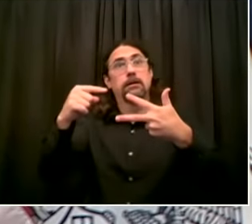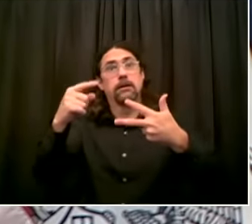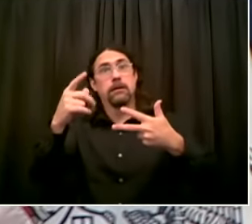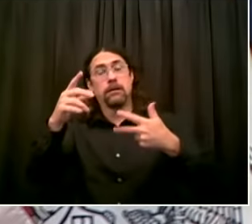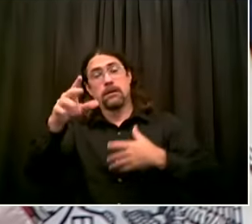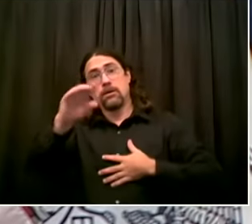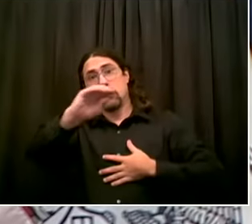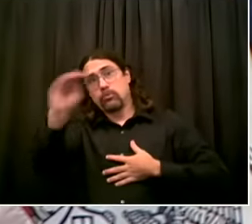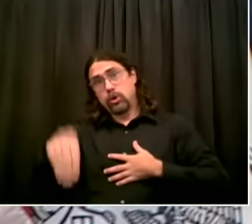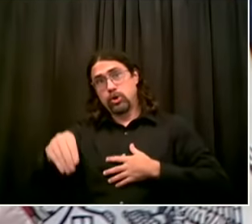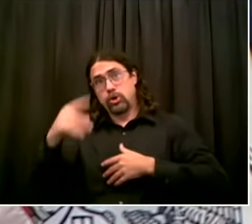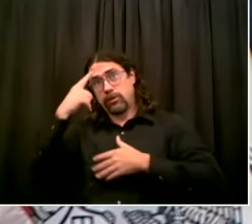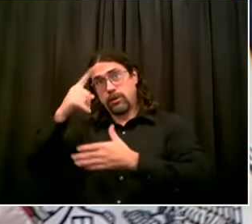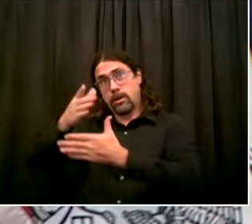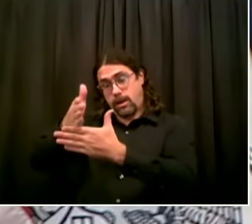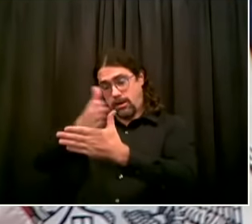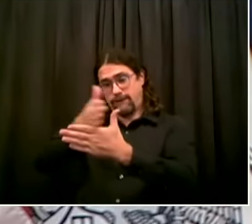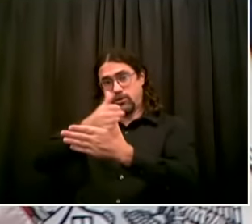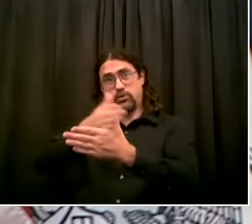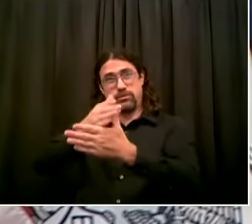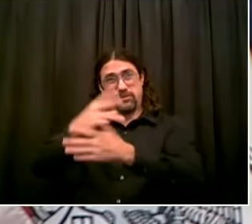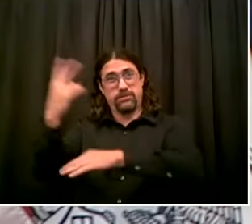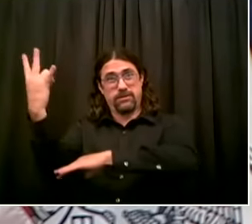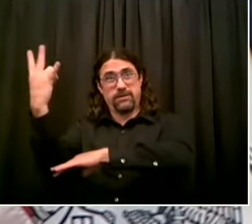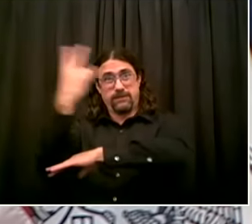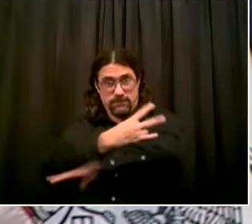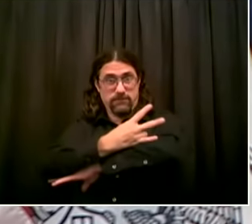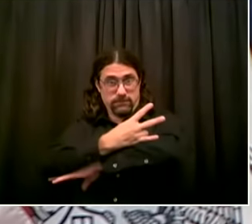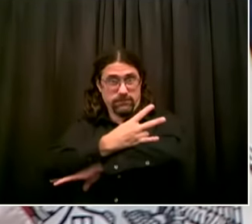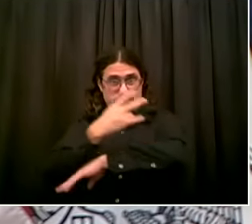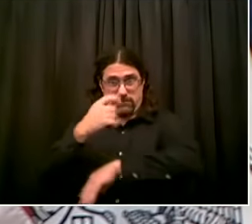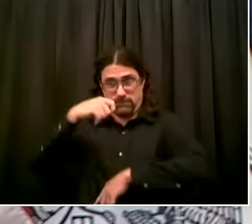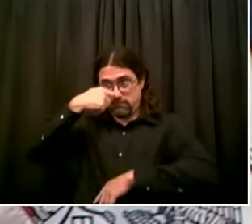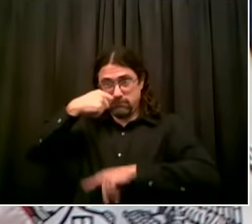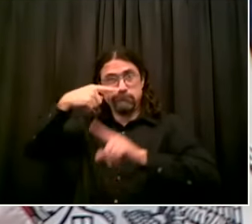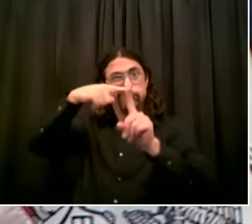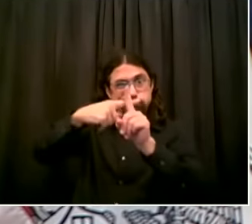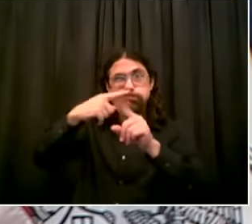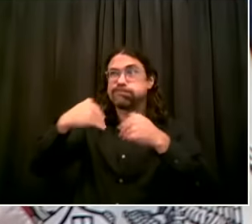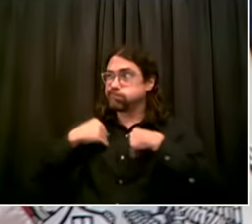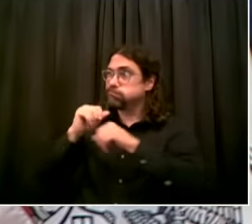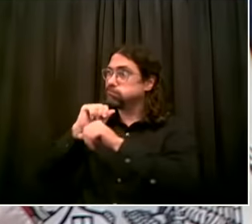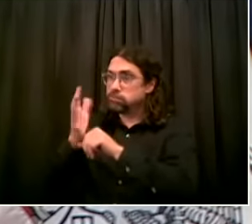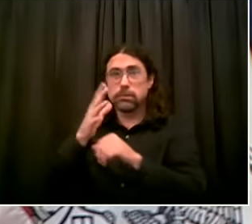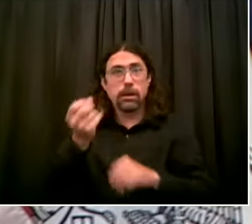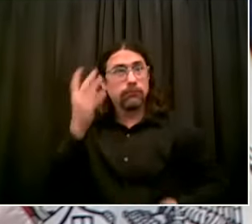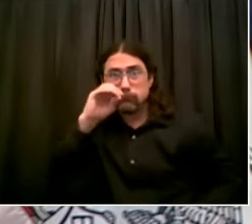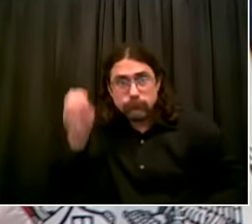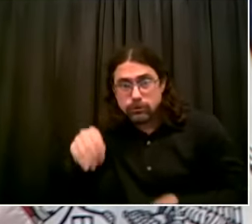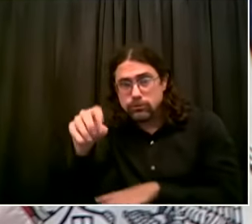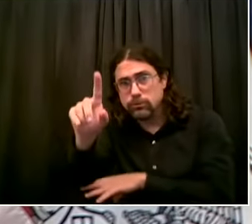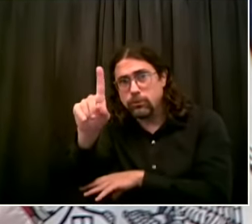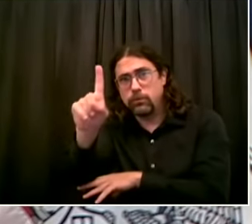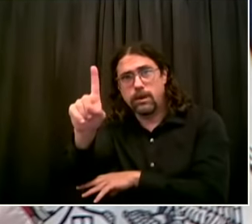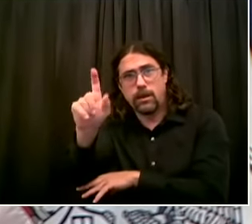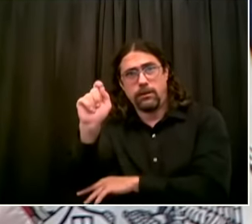GOING TO PROVIDE A NW EPIECE OF INFMAORTION FROM THIS POINT ON BECAUSE IT IS VERY IMPORTANT TO UNDERSTAND